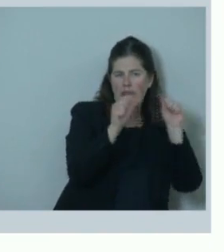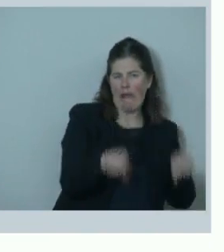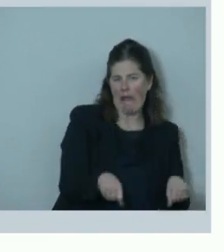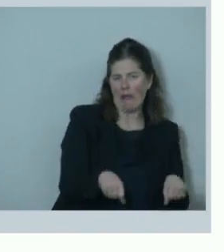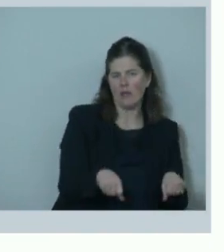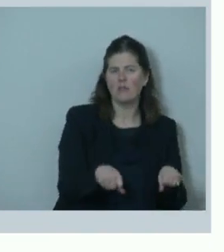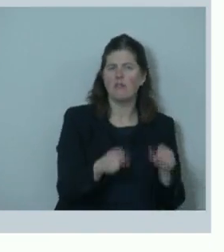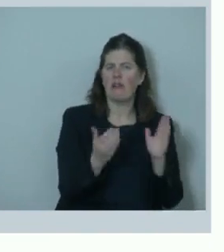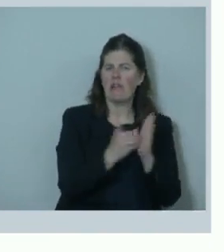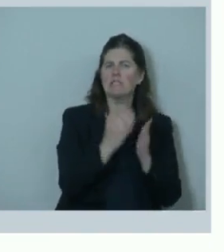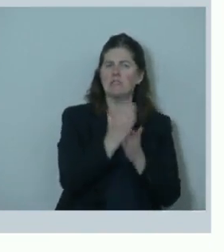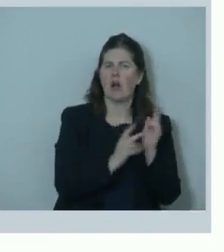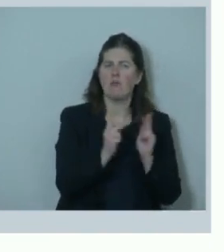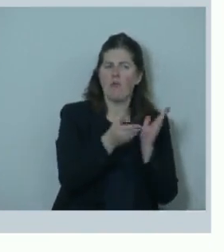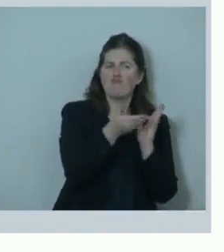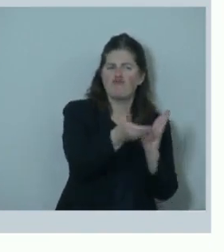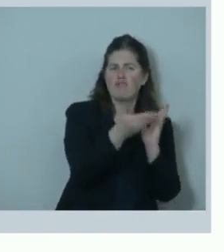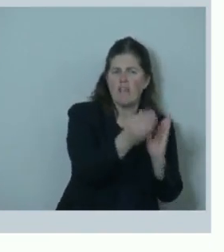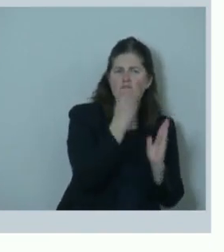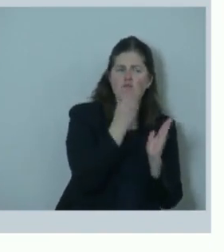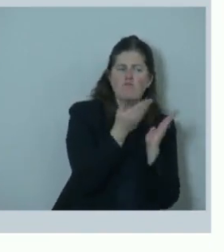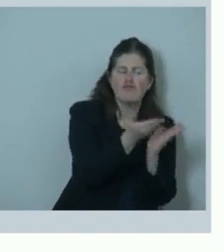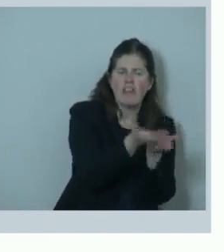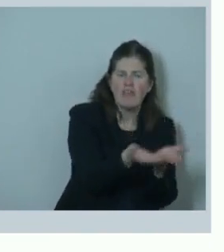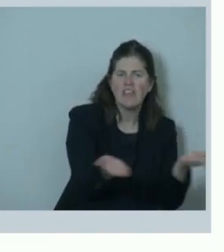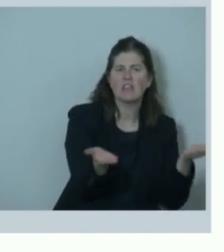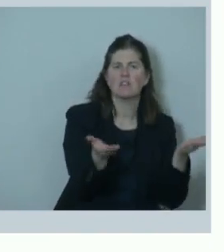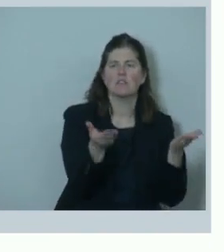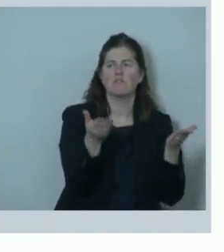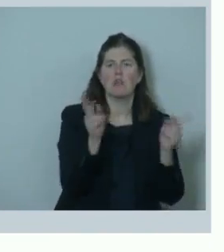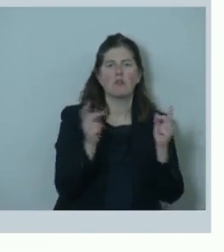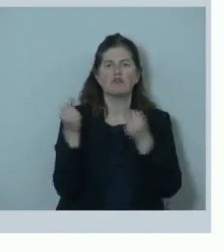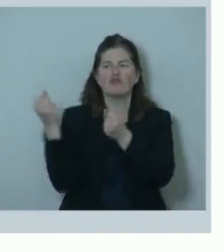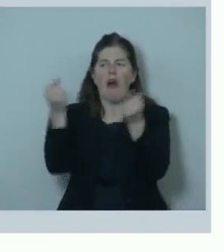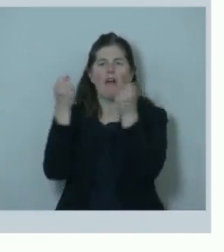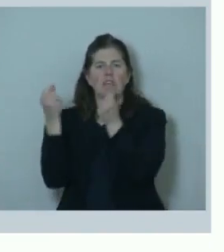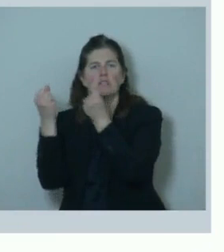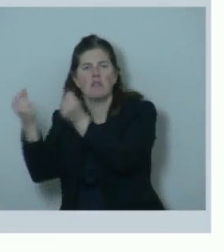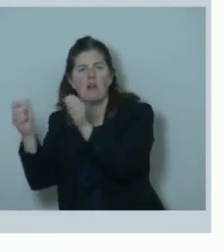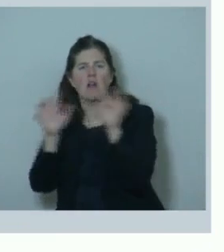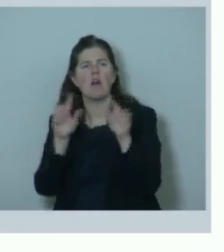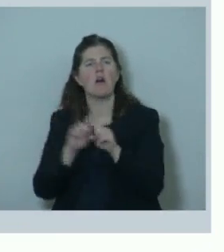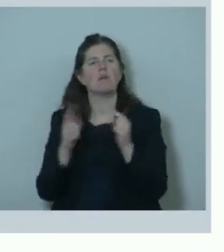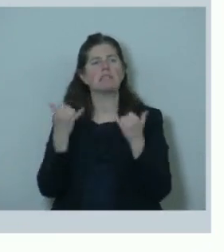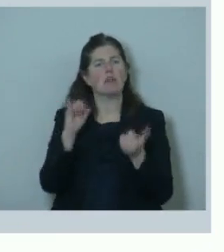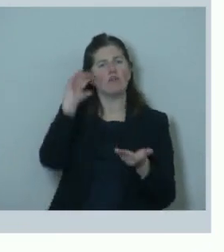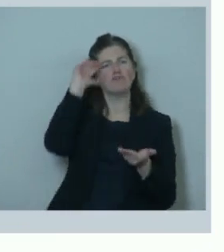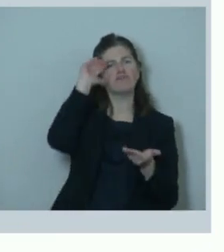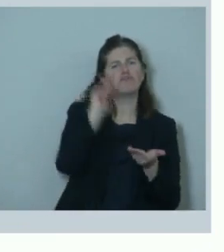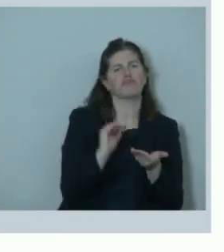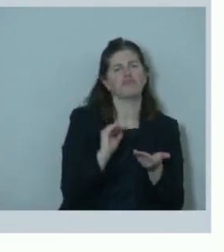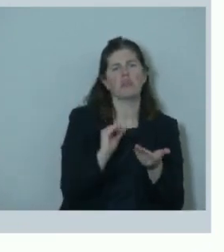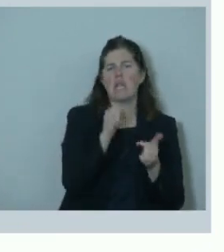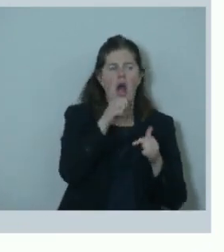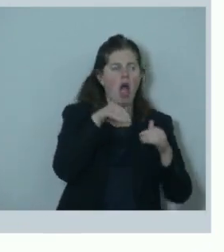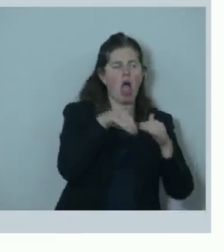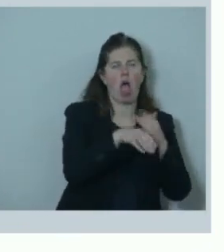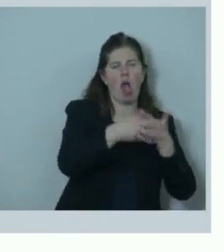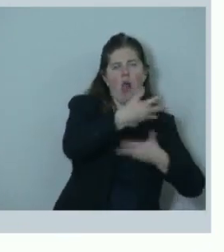WE SAID FLOWER STORES AND NURSERIES COULD DO CURBSIDE AND DELIVERY. AGAIN, YOU STILL HAVE PEOPLE DELIVERING.